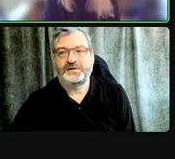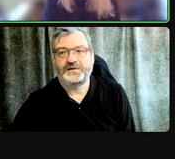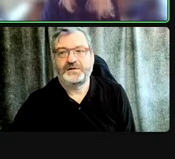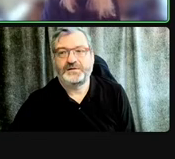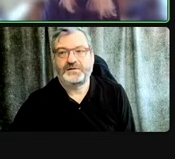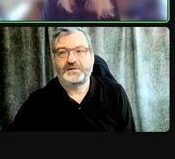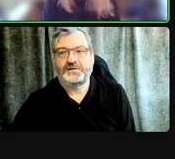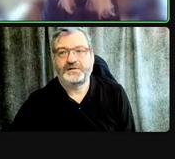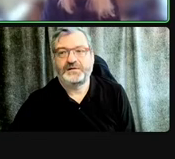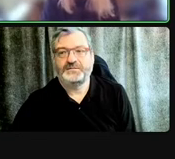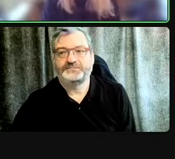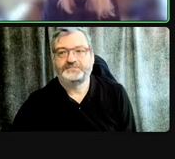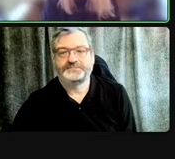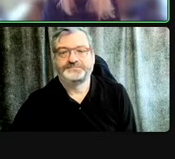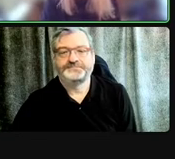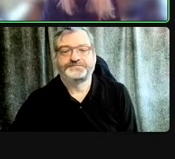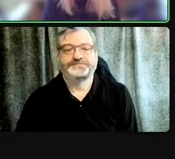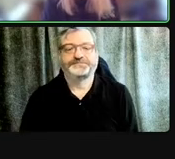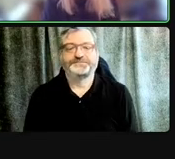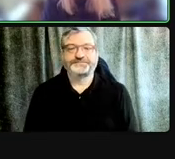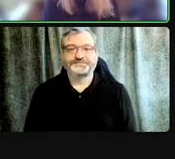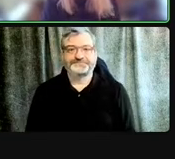All right. I think we're ready to go.